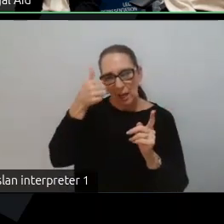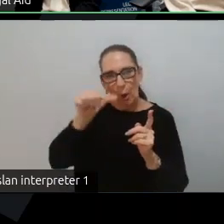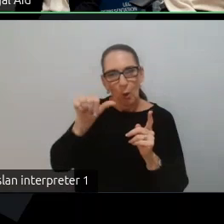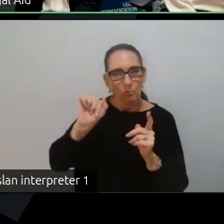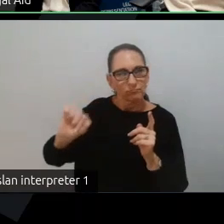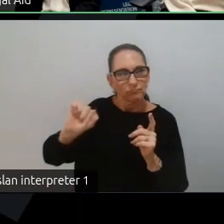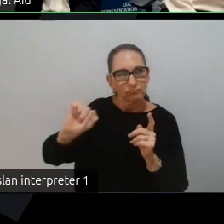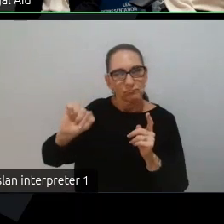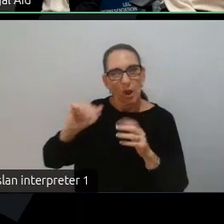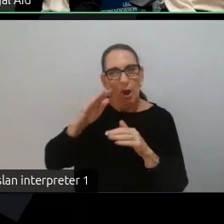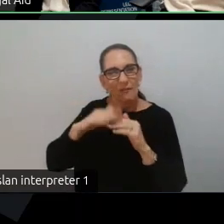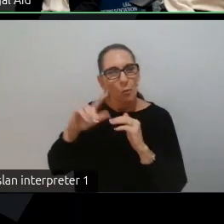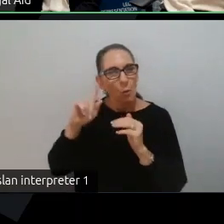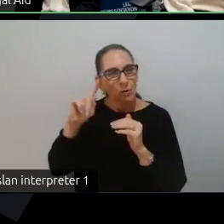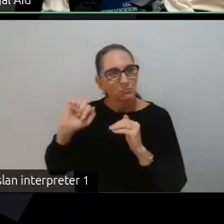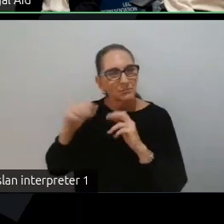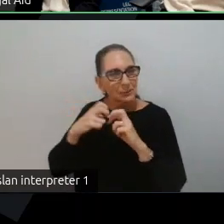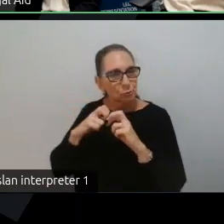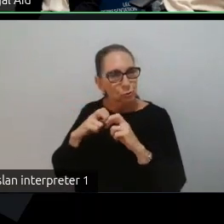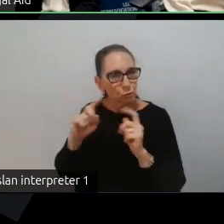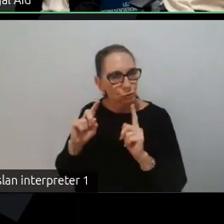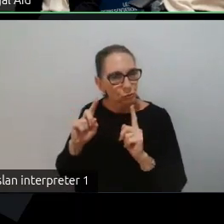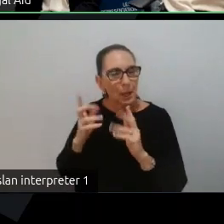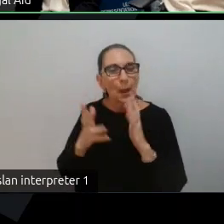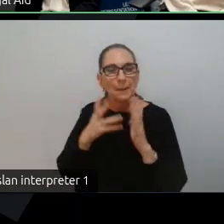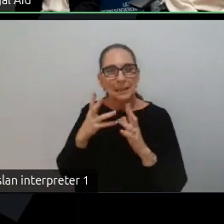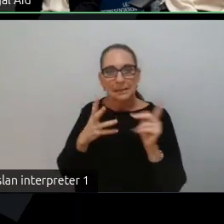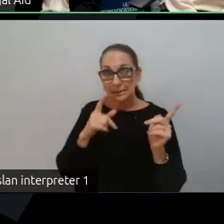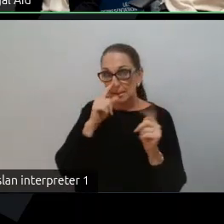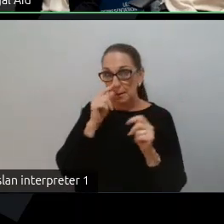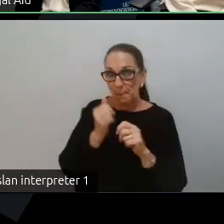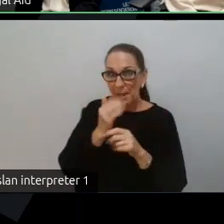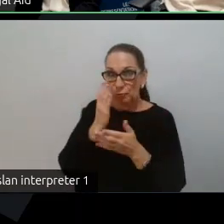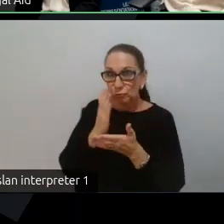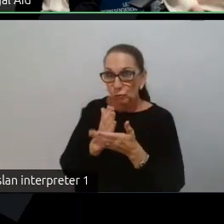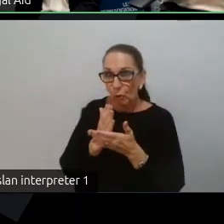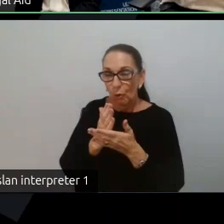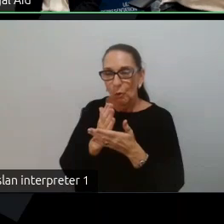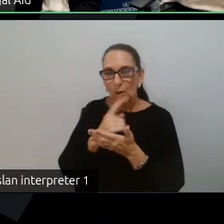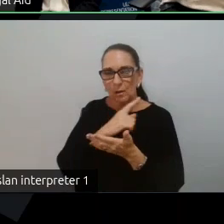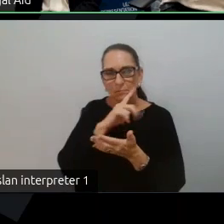problem is so that they can then make sure that they are giving appropriately tailored advice.